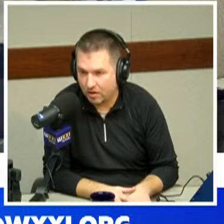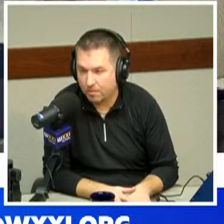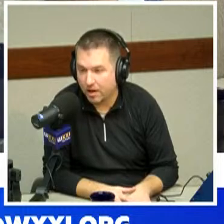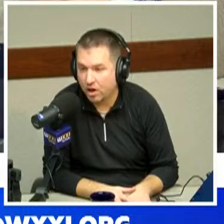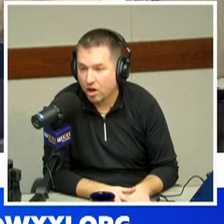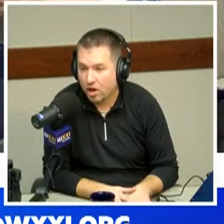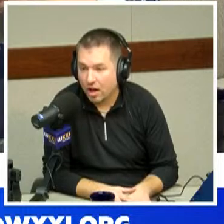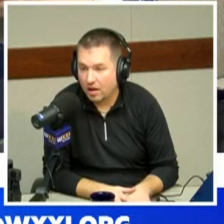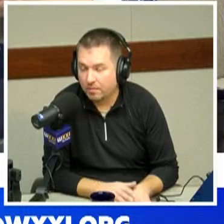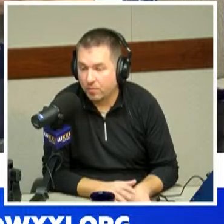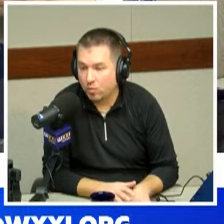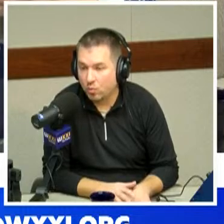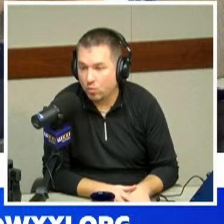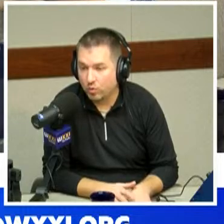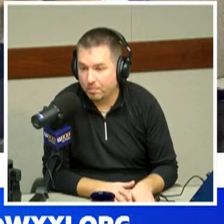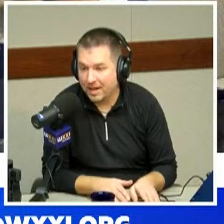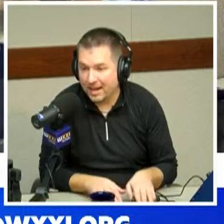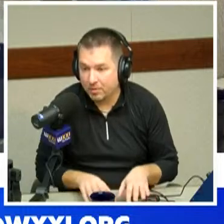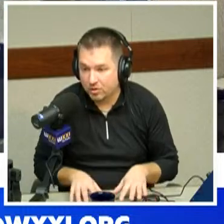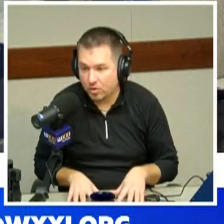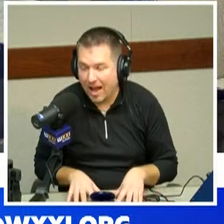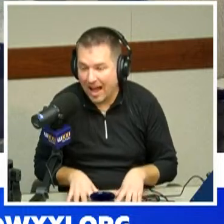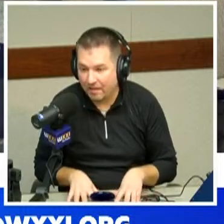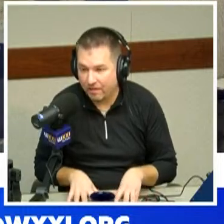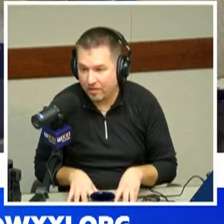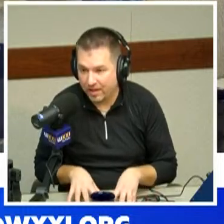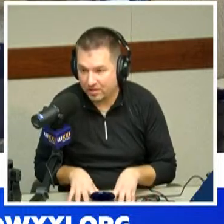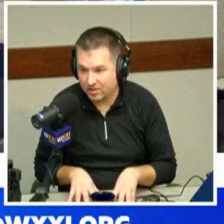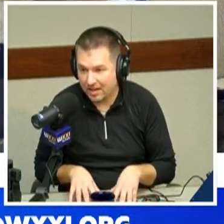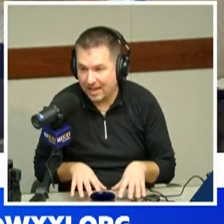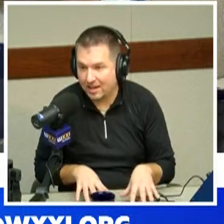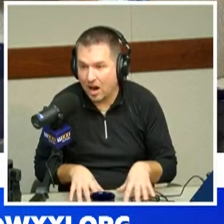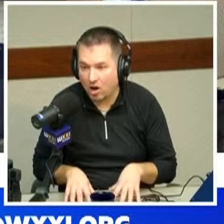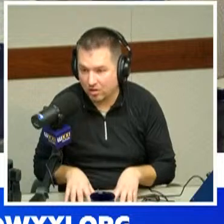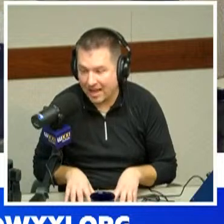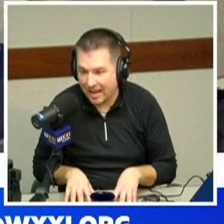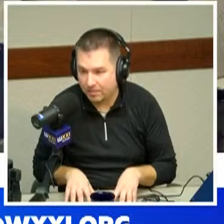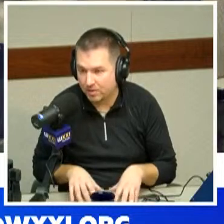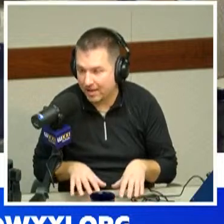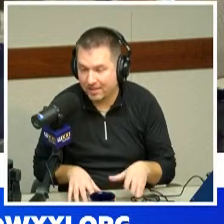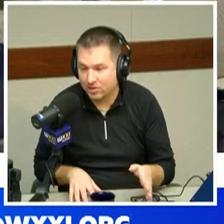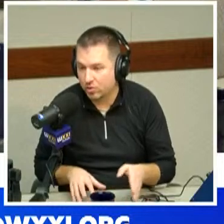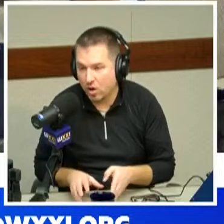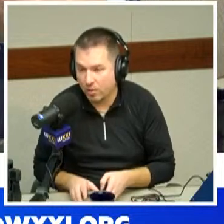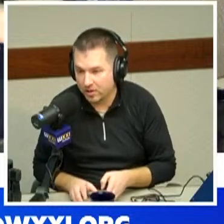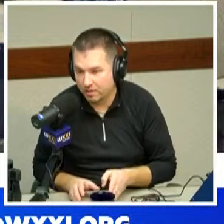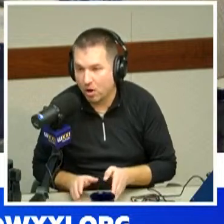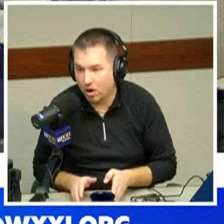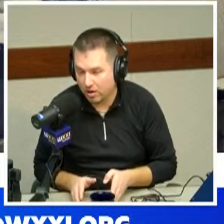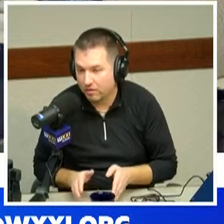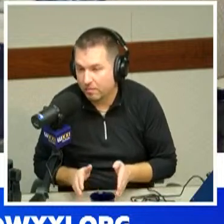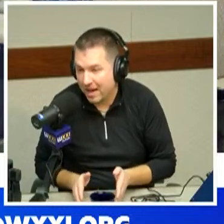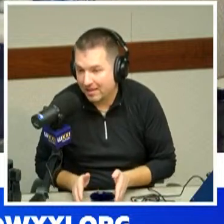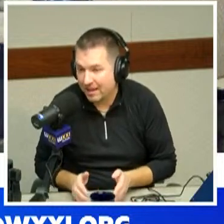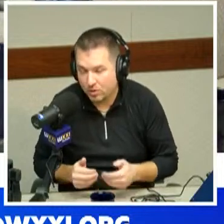there but um being able to have this in our Labs like this was always a part of my lab so